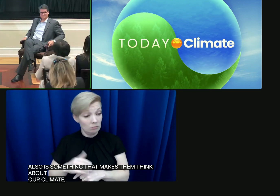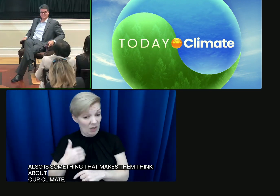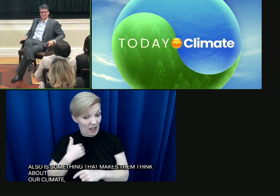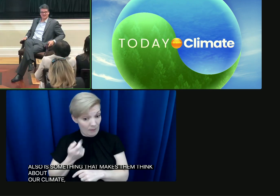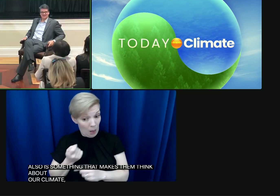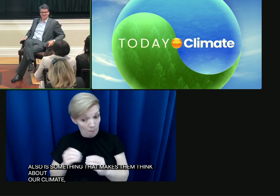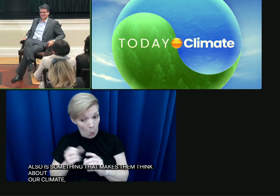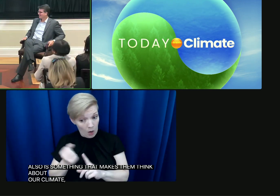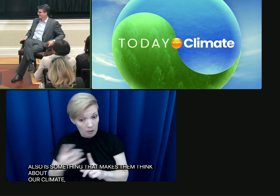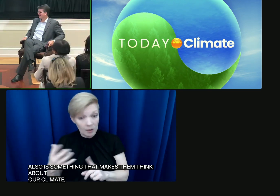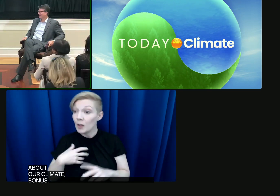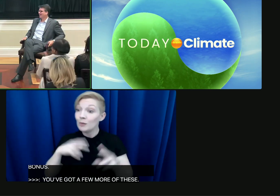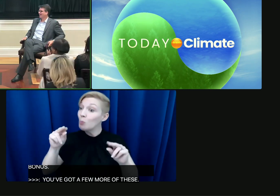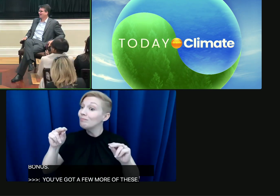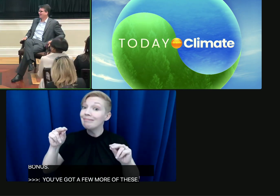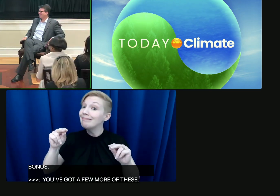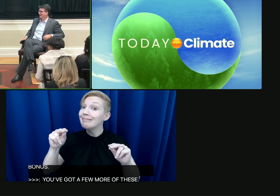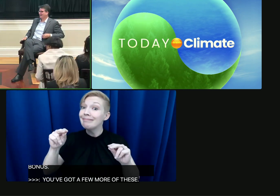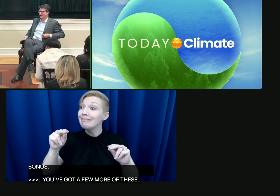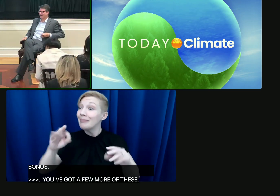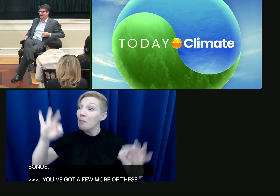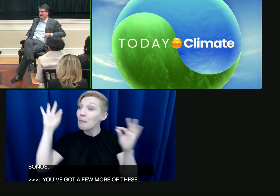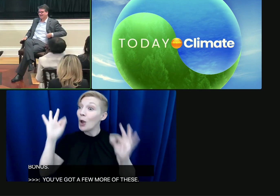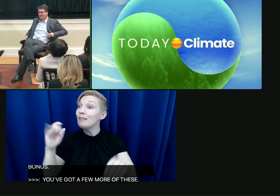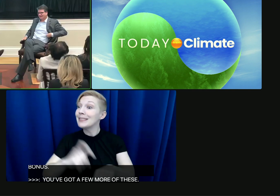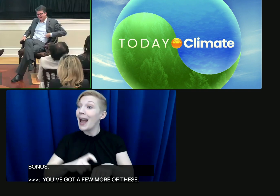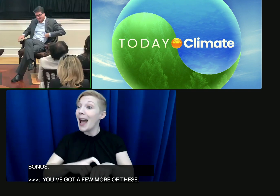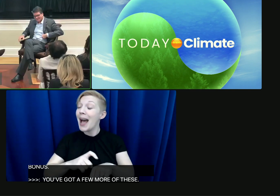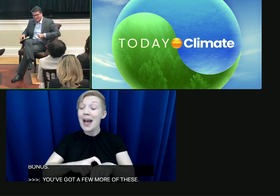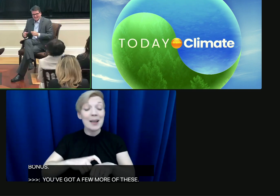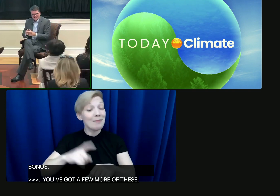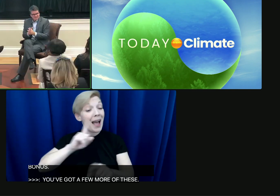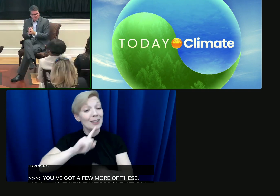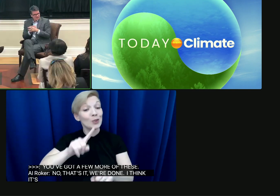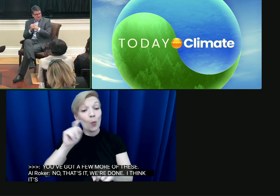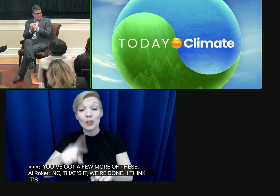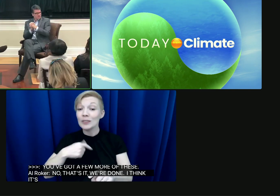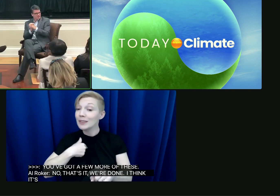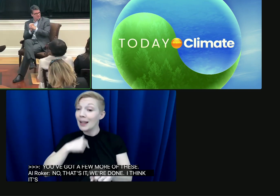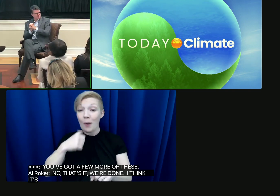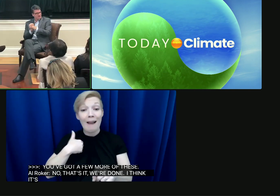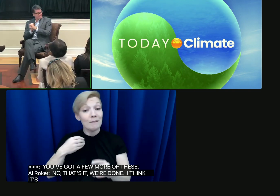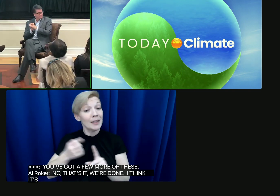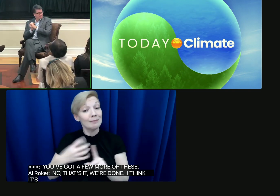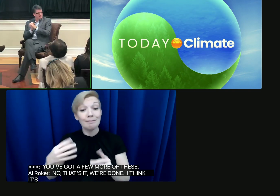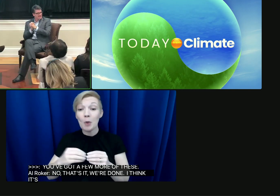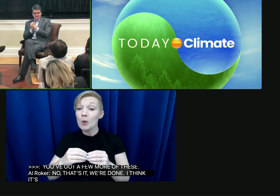I think it's a perfect time to answer some questions. That's what I think. >> Mr. Mayock: Let's do it.